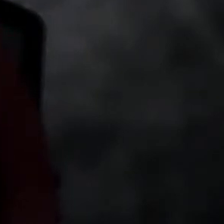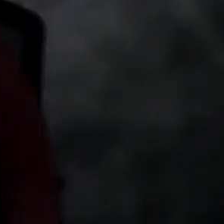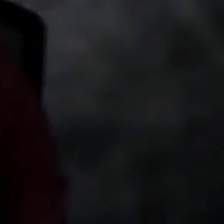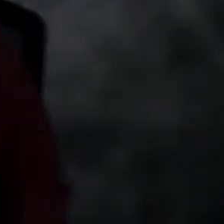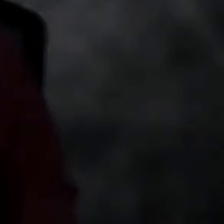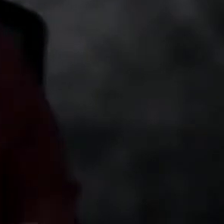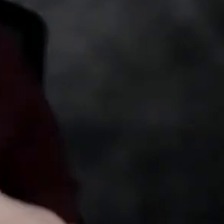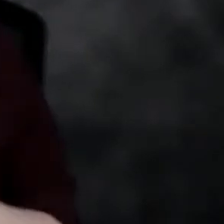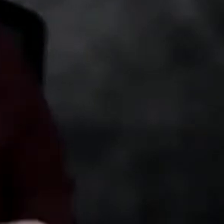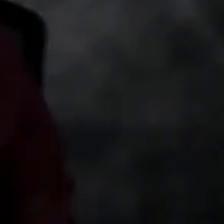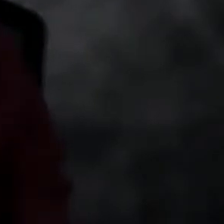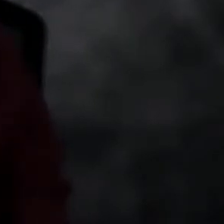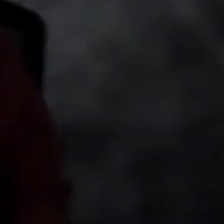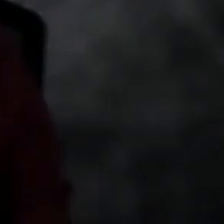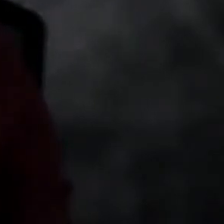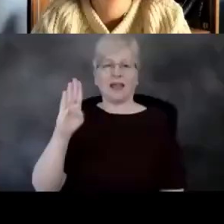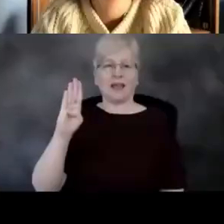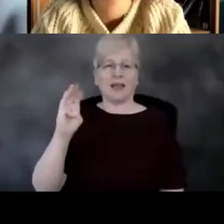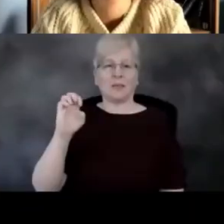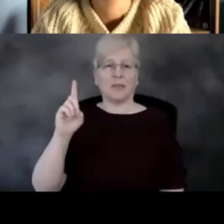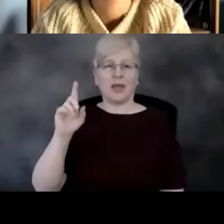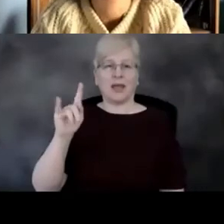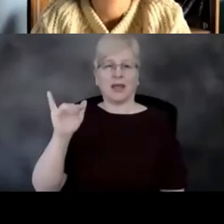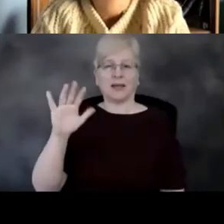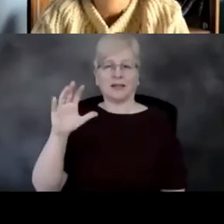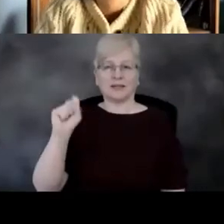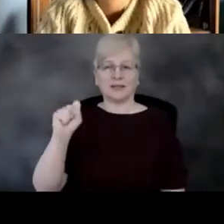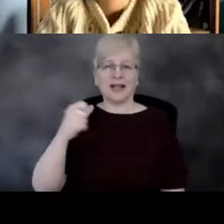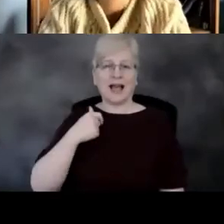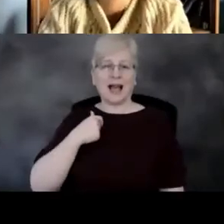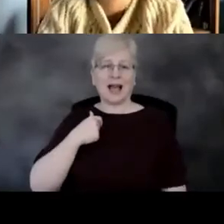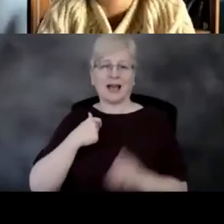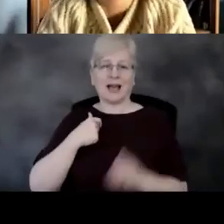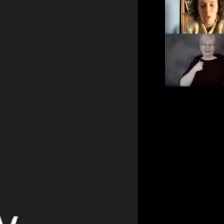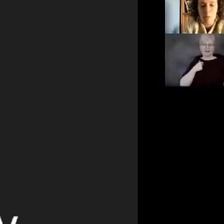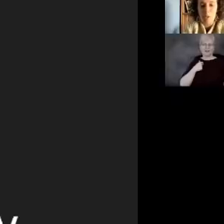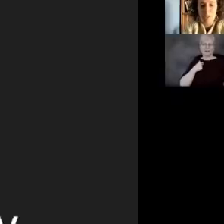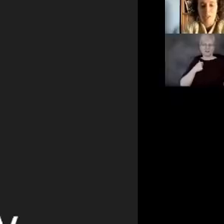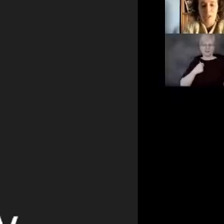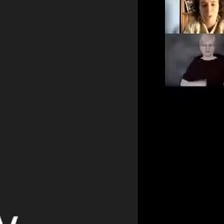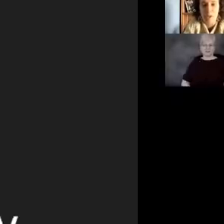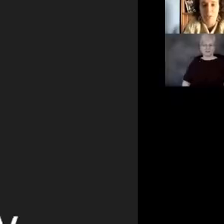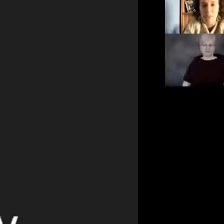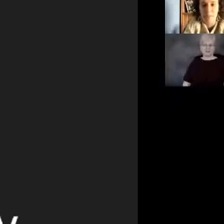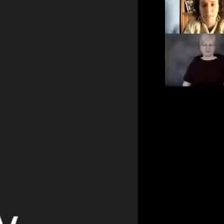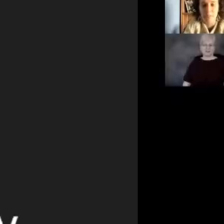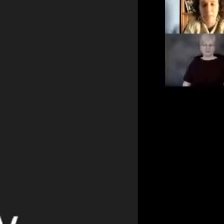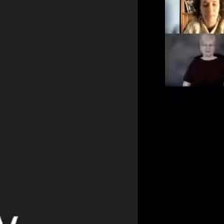Beitiks. I am the associate Director at the Longmore Institute on Disability